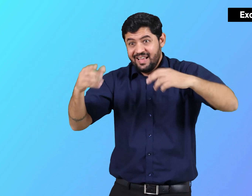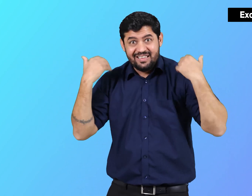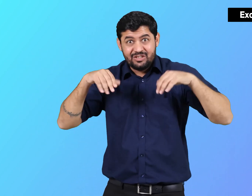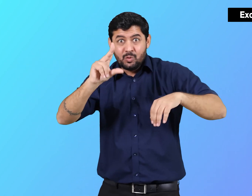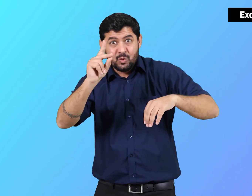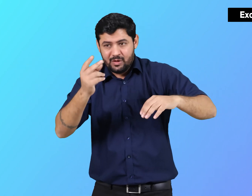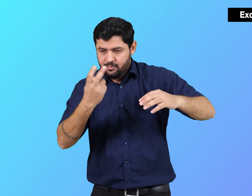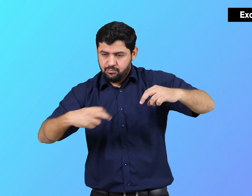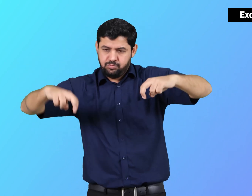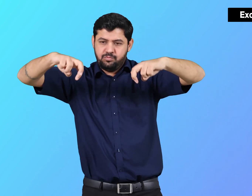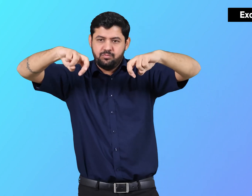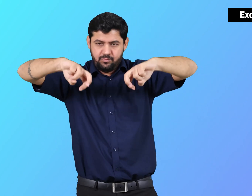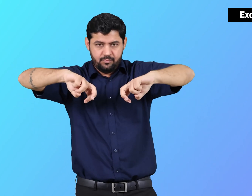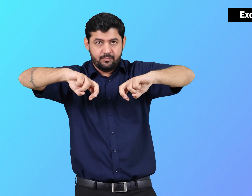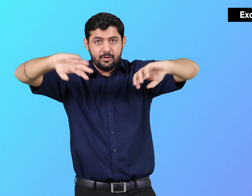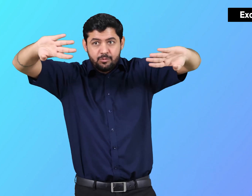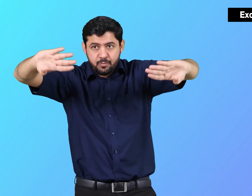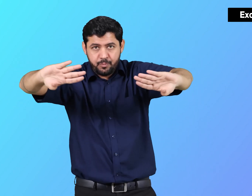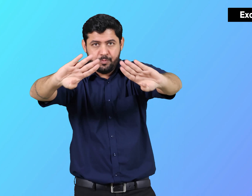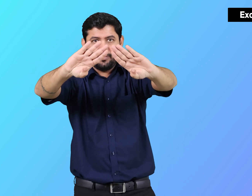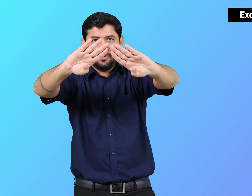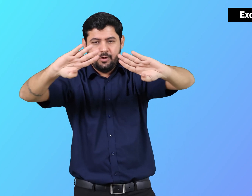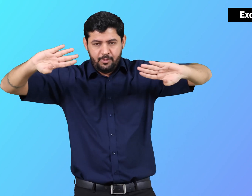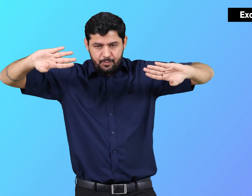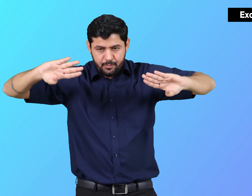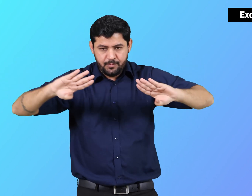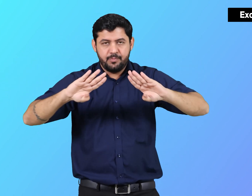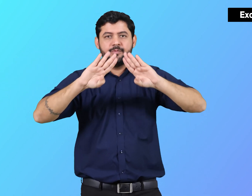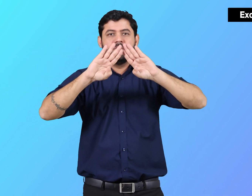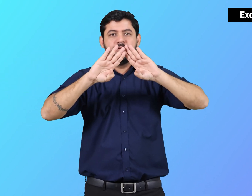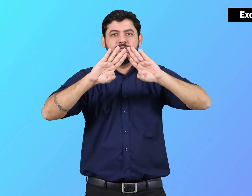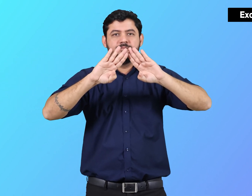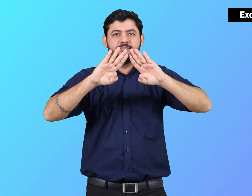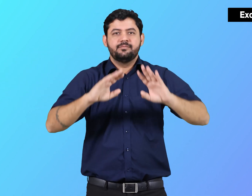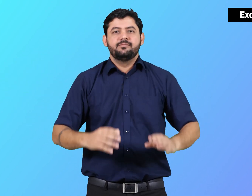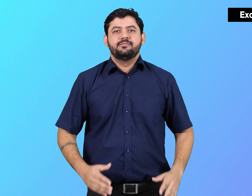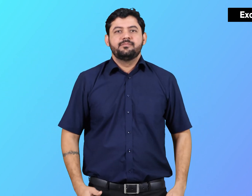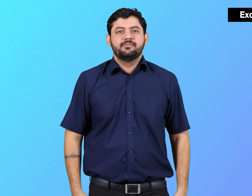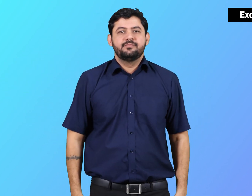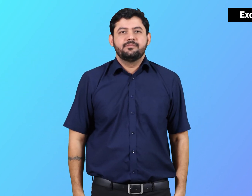The wings of the winged creatures were spread up towards the sky. The winged creatures covered the Box with their wings and faced each other, looking towards the cover.